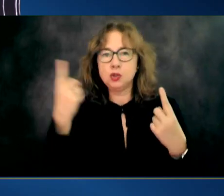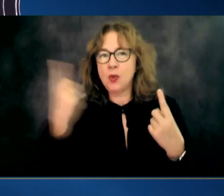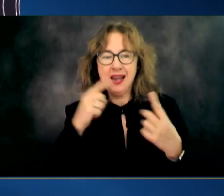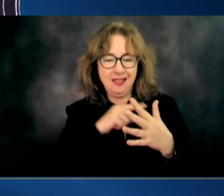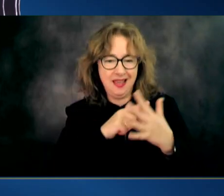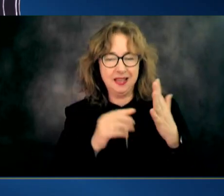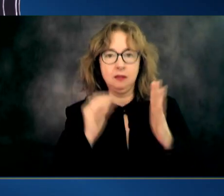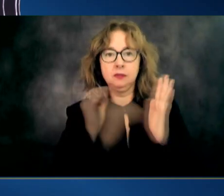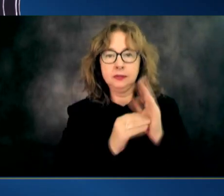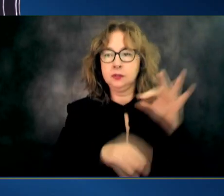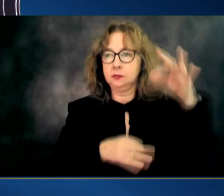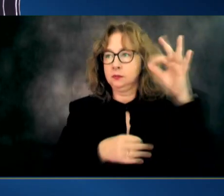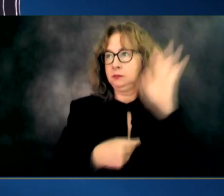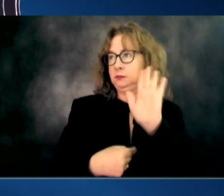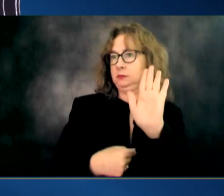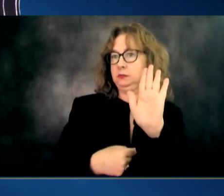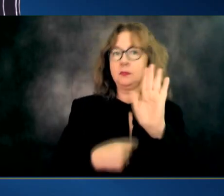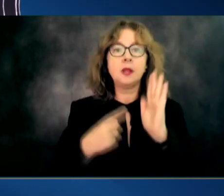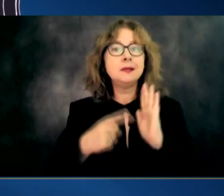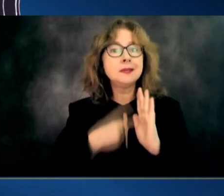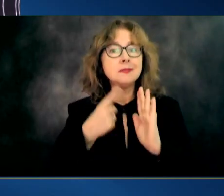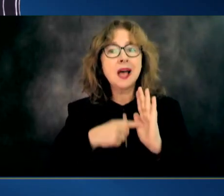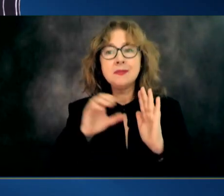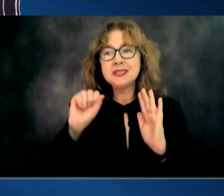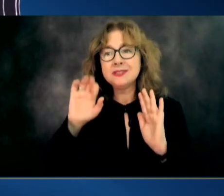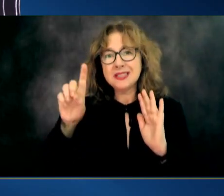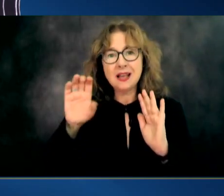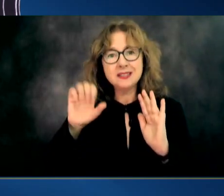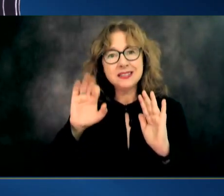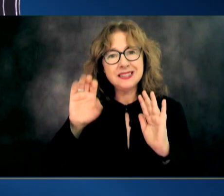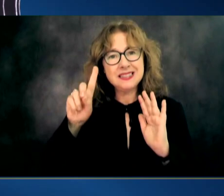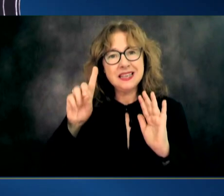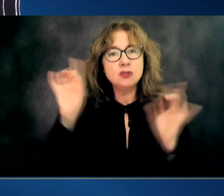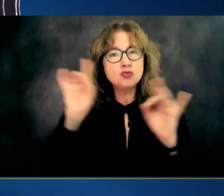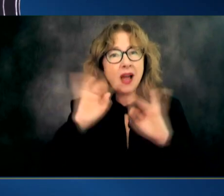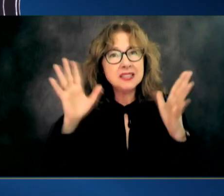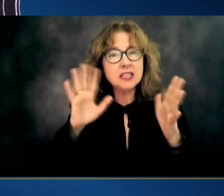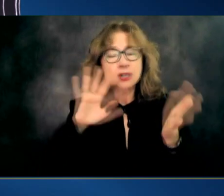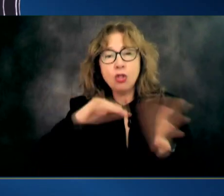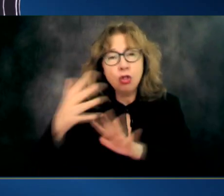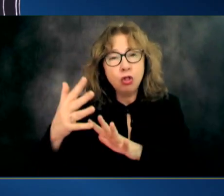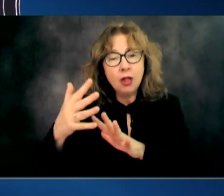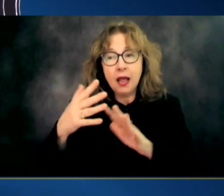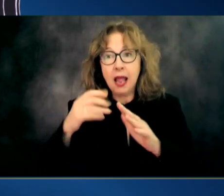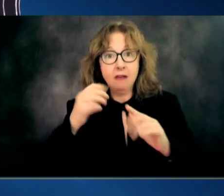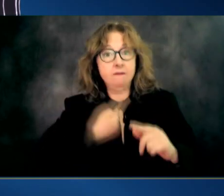times we're in sickle cell crisis, it's just -- if you don't have somebody with you to speak for you,